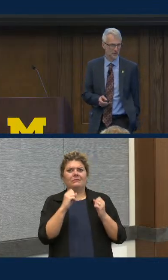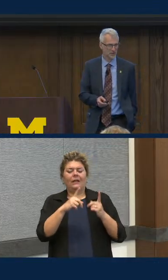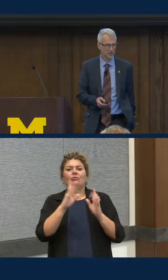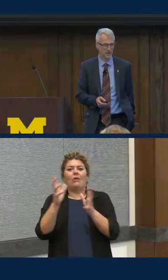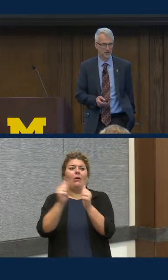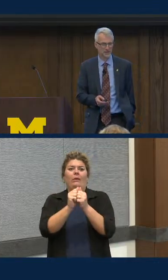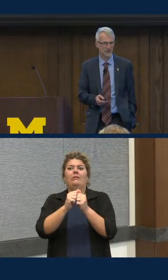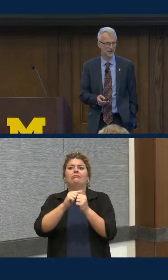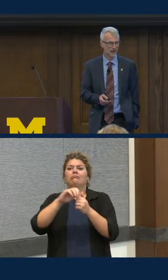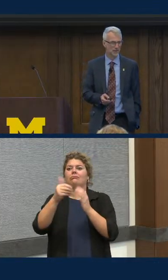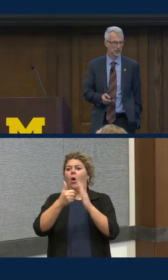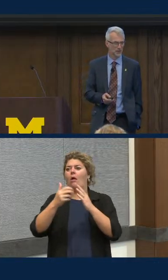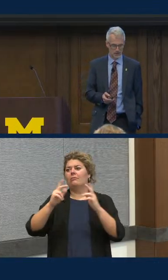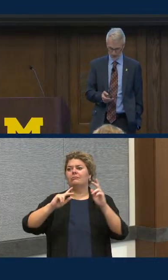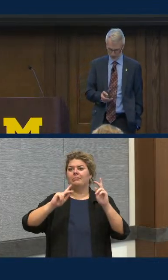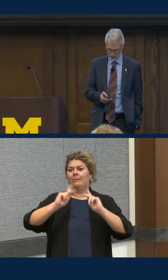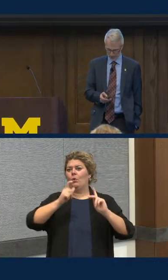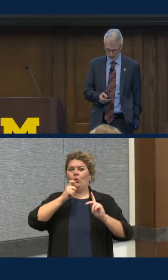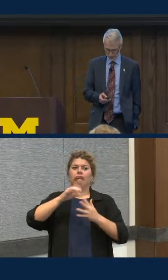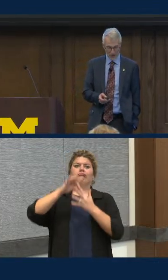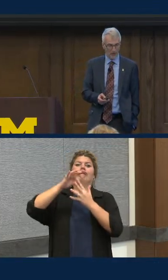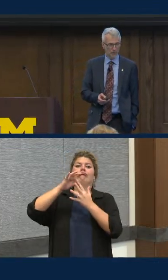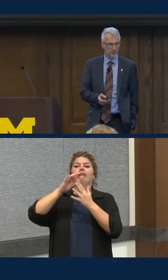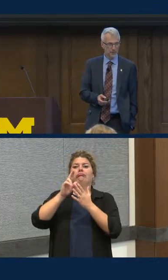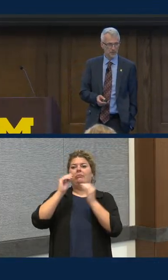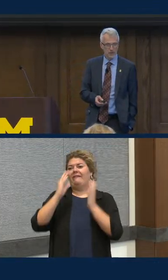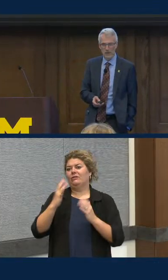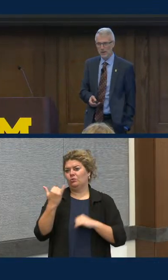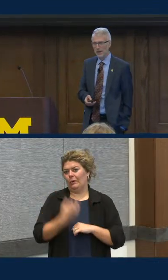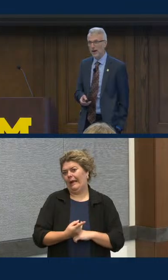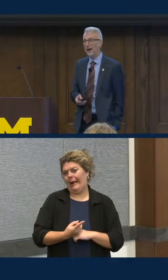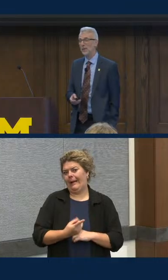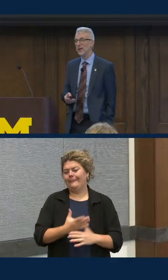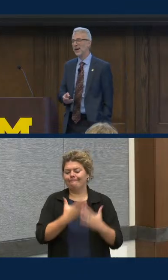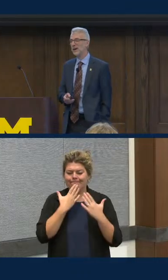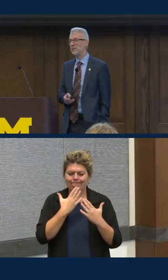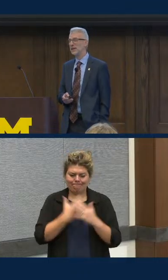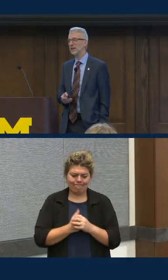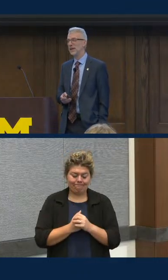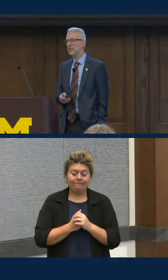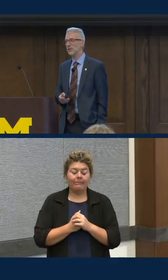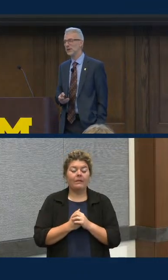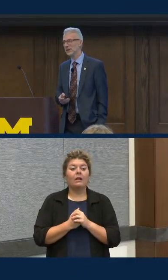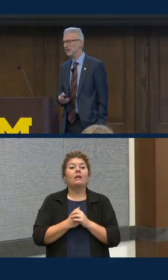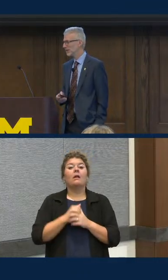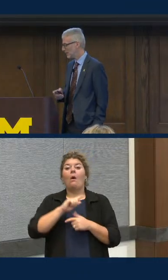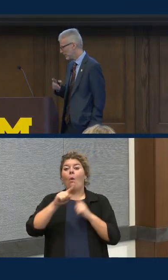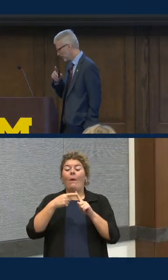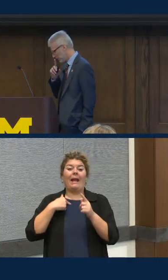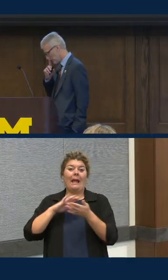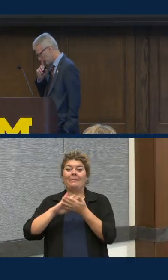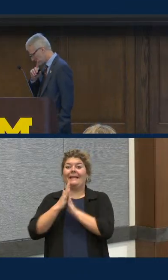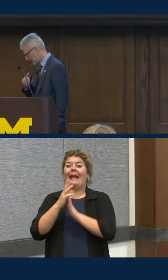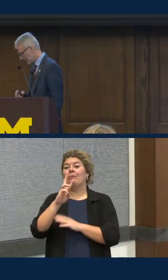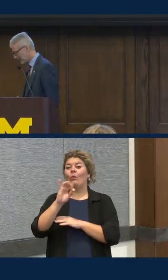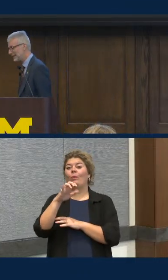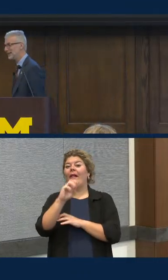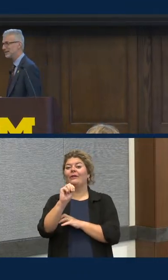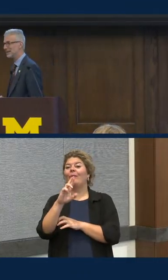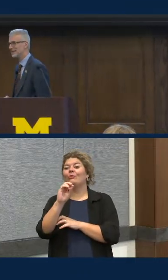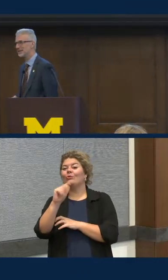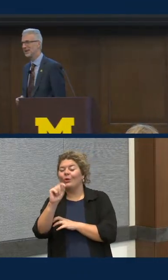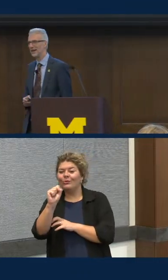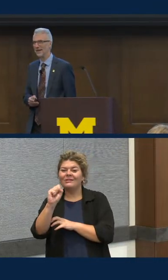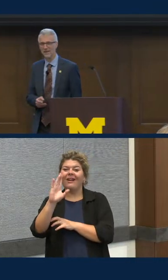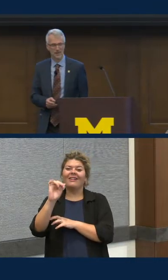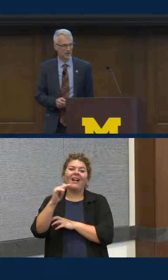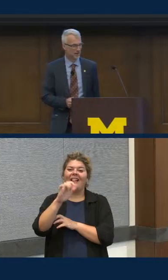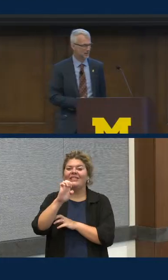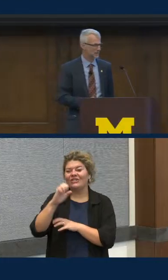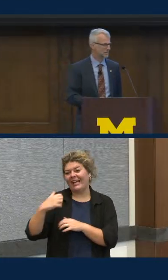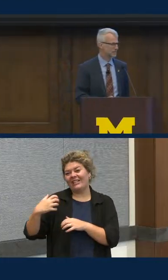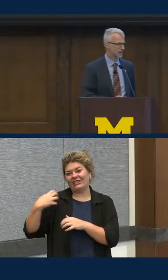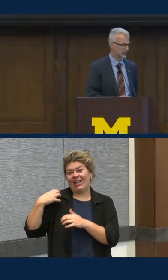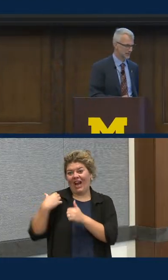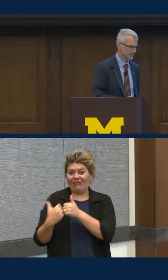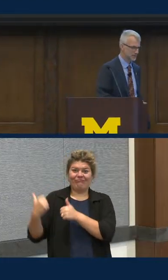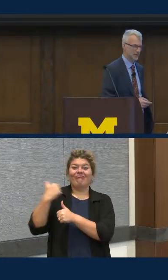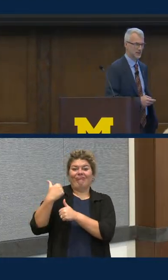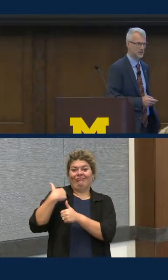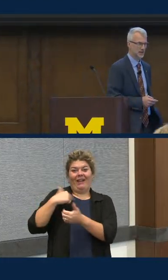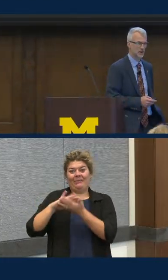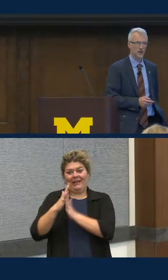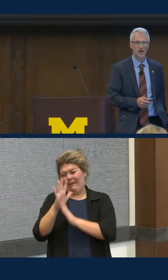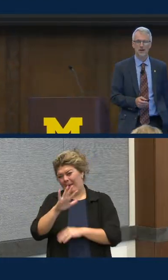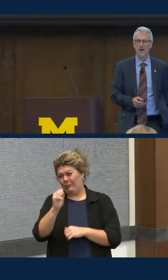When I became the William